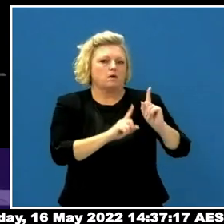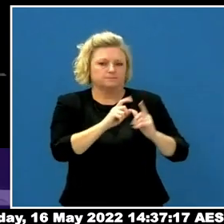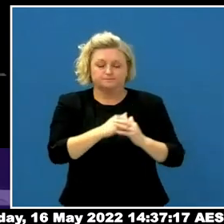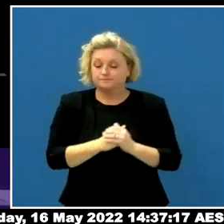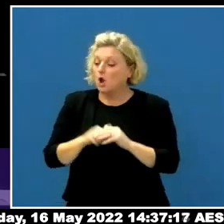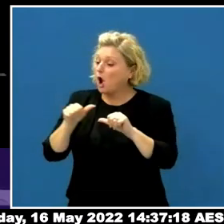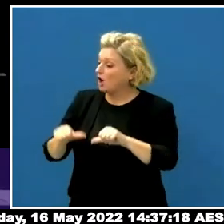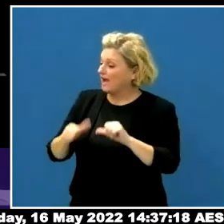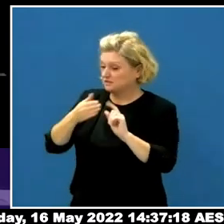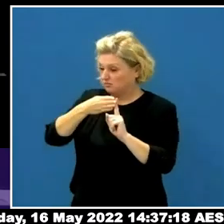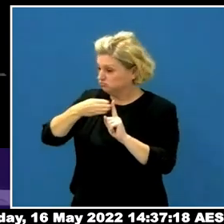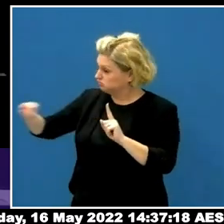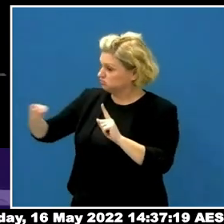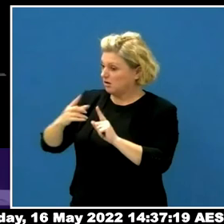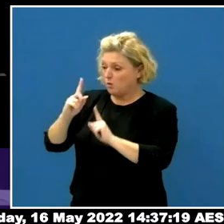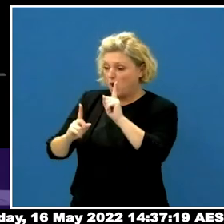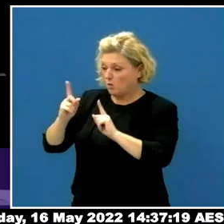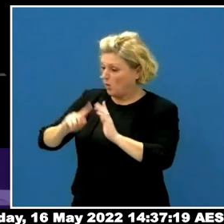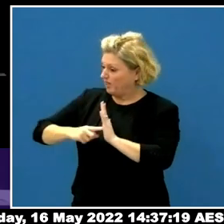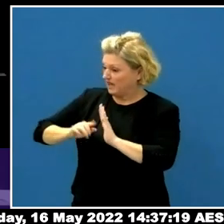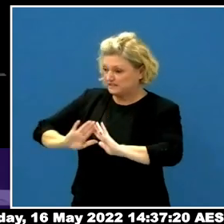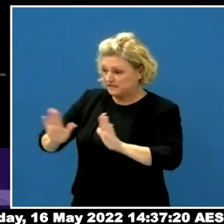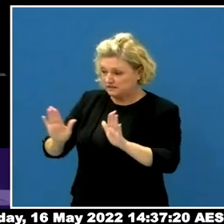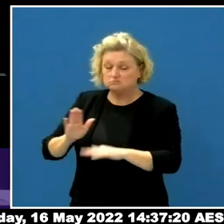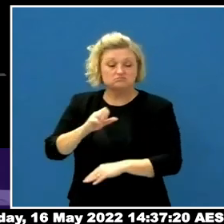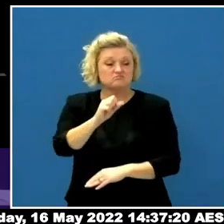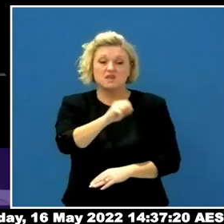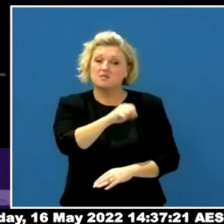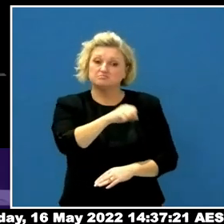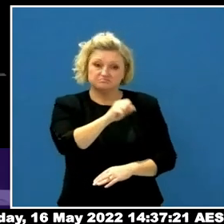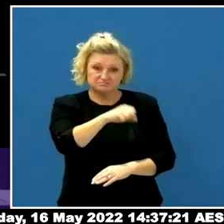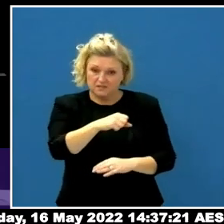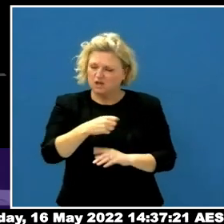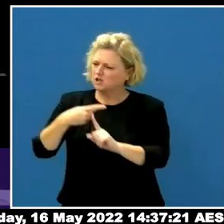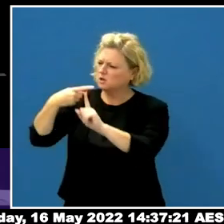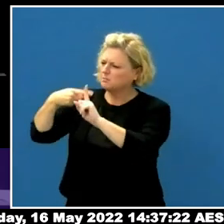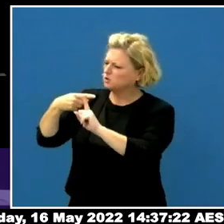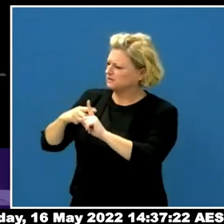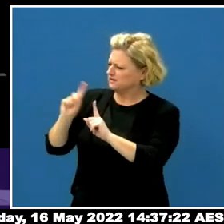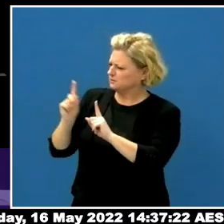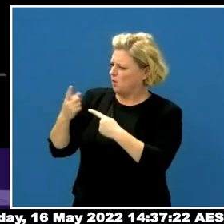What do you see are the benefits? There's a huge, huge benefit.